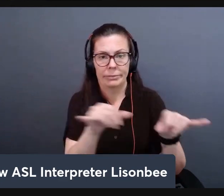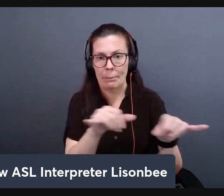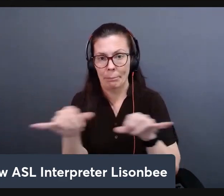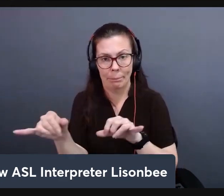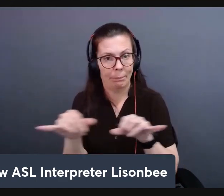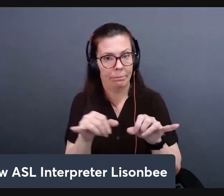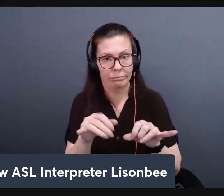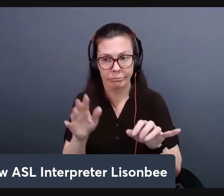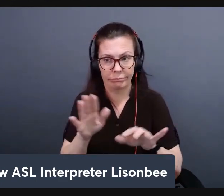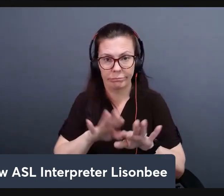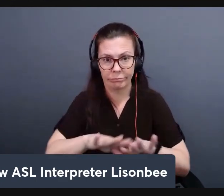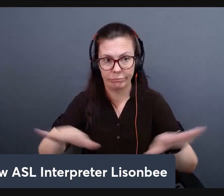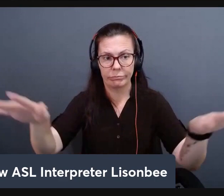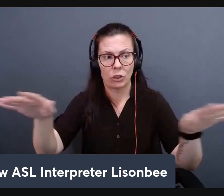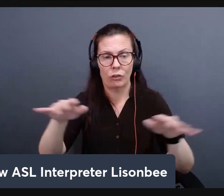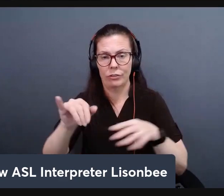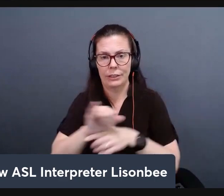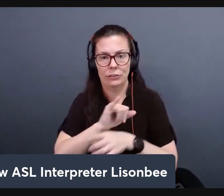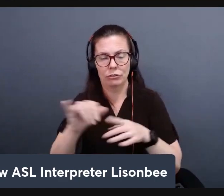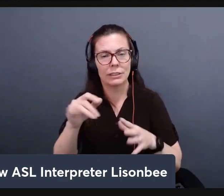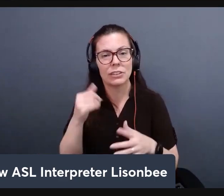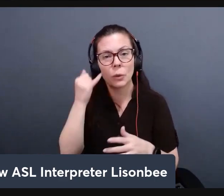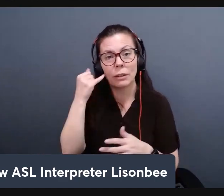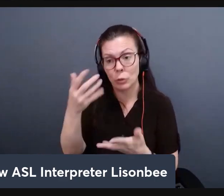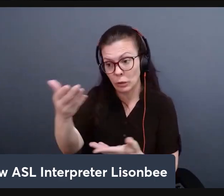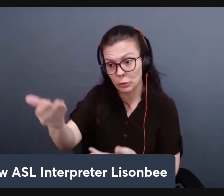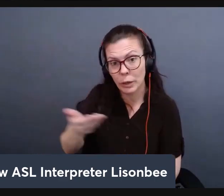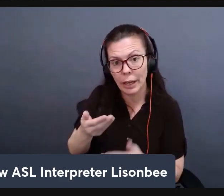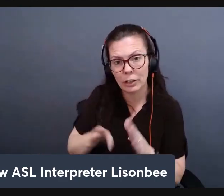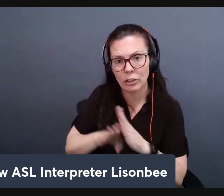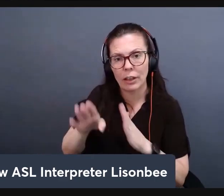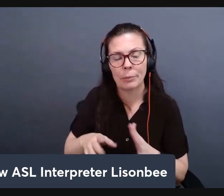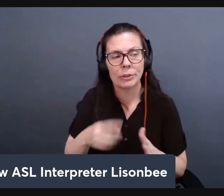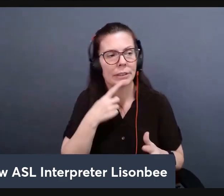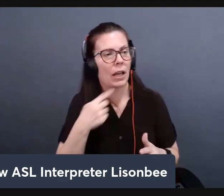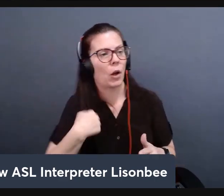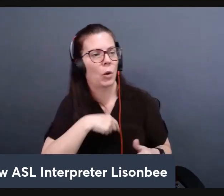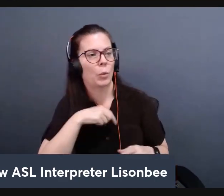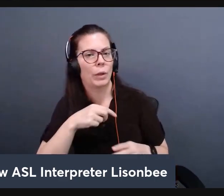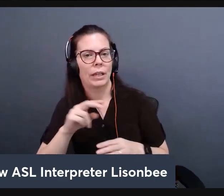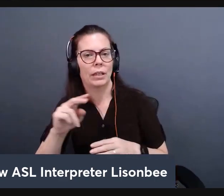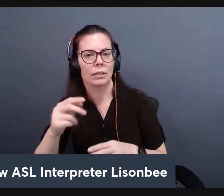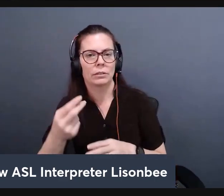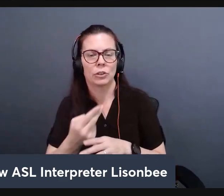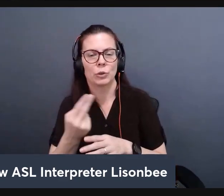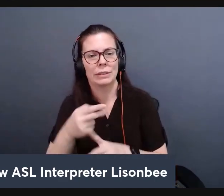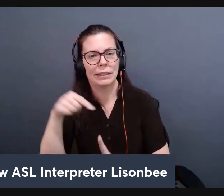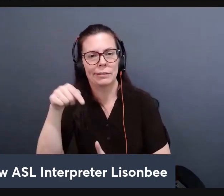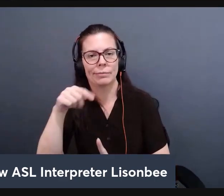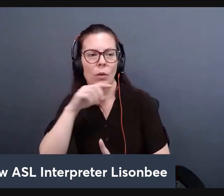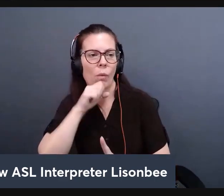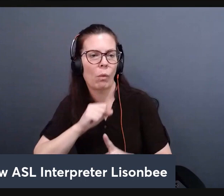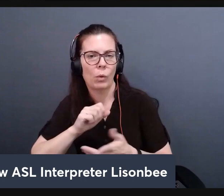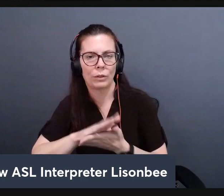So, if you are looking to hire developers and you say, "Well, we're just using this, we're using an old school approach."